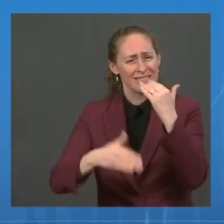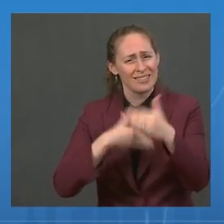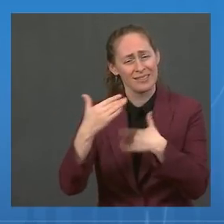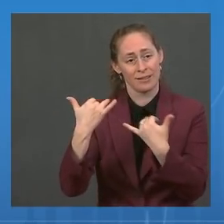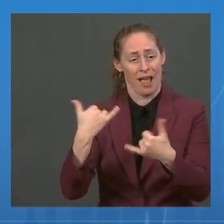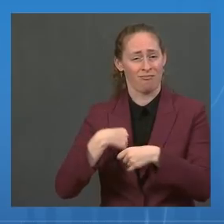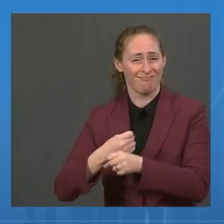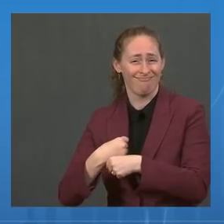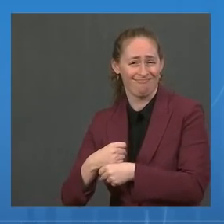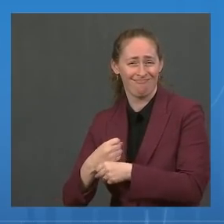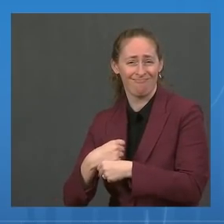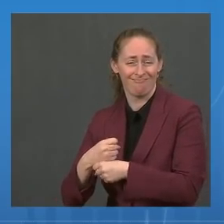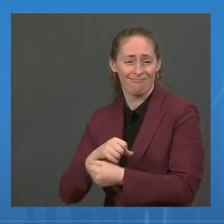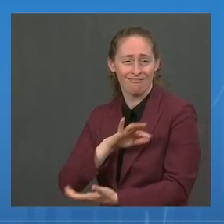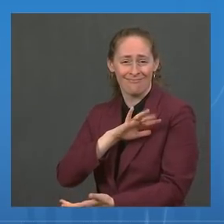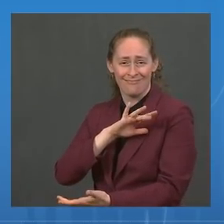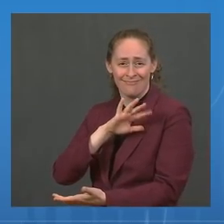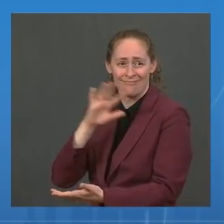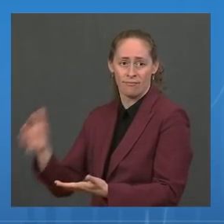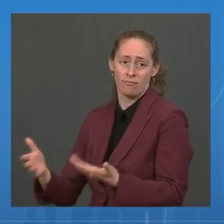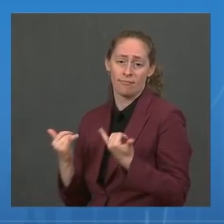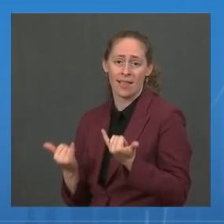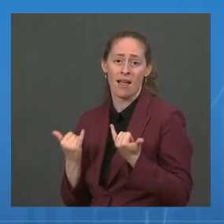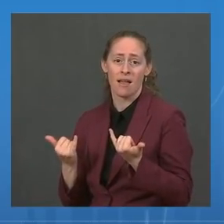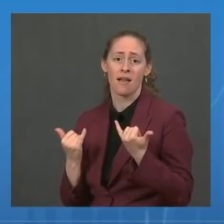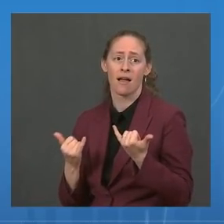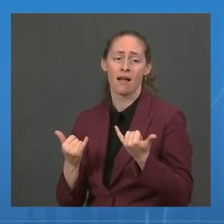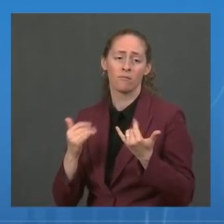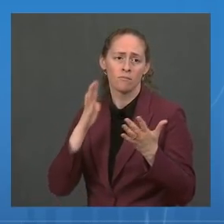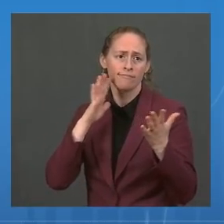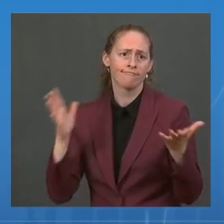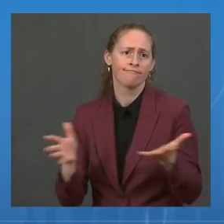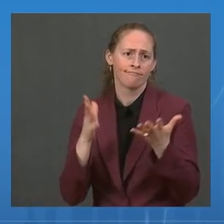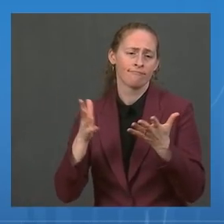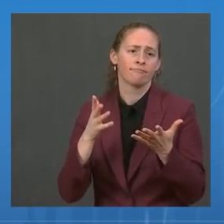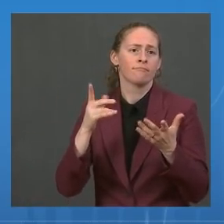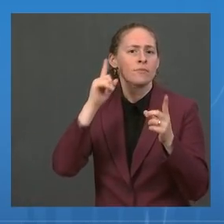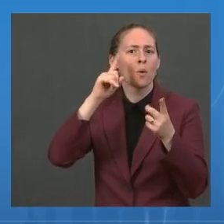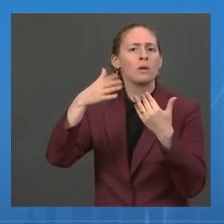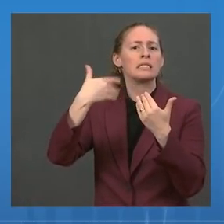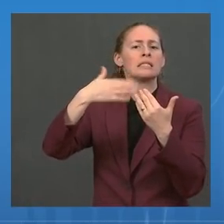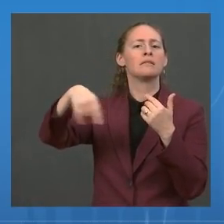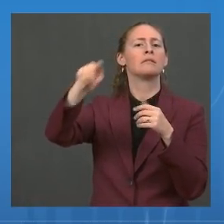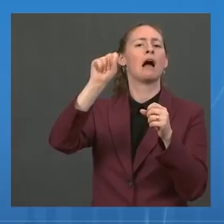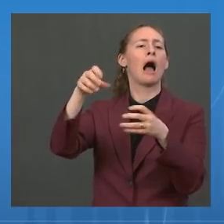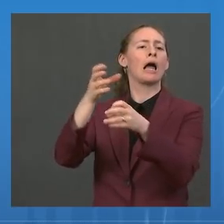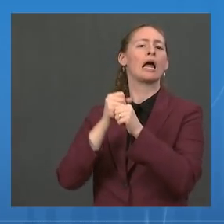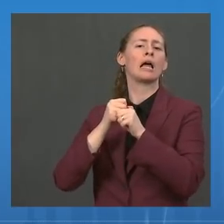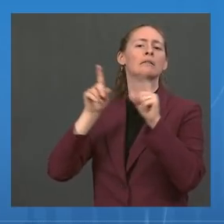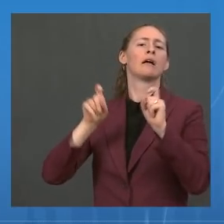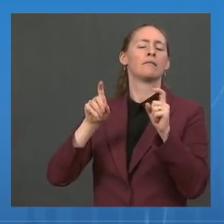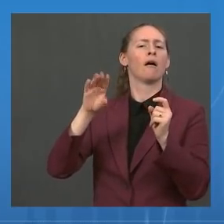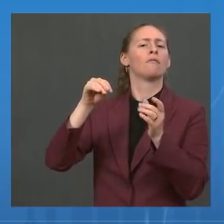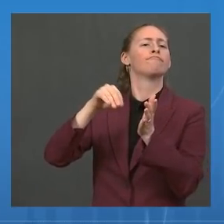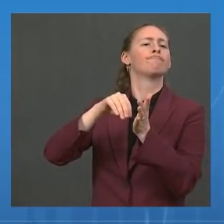and the production of these tests in order to make them more widely available and to drive down the cost per test.